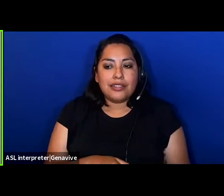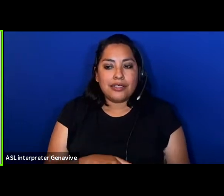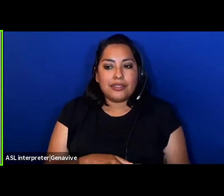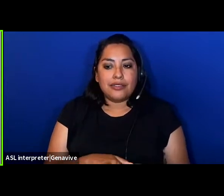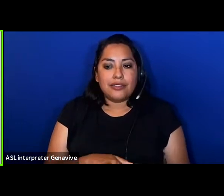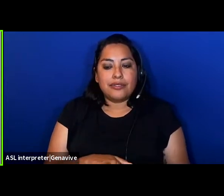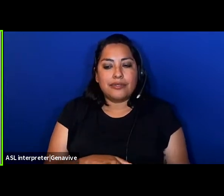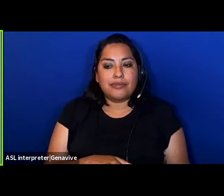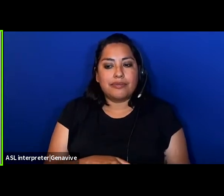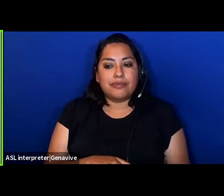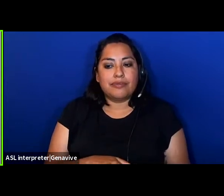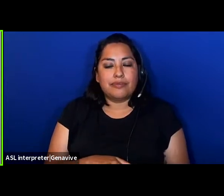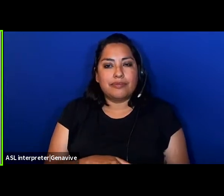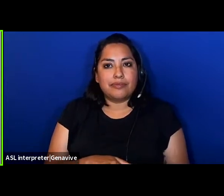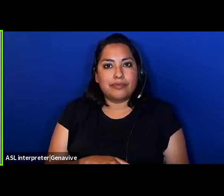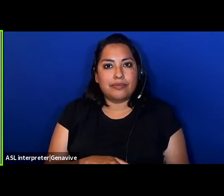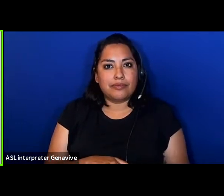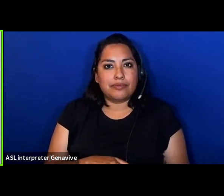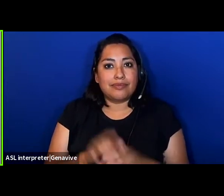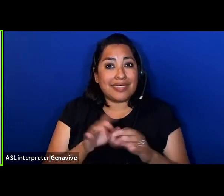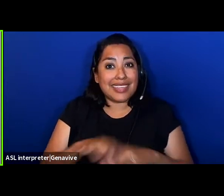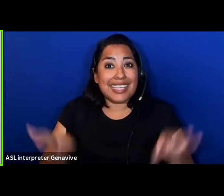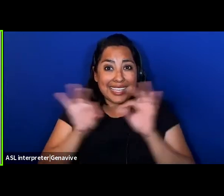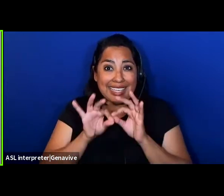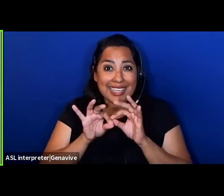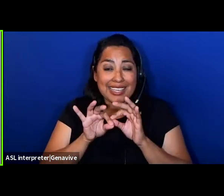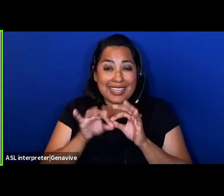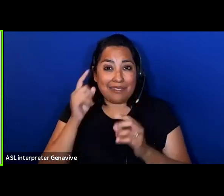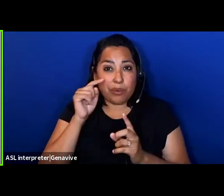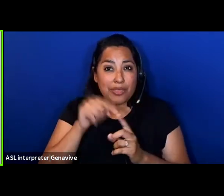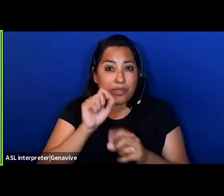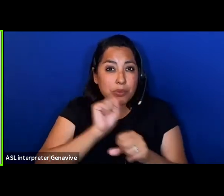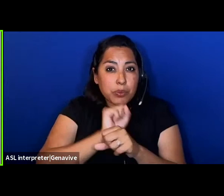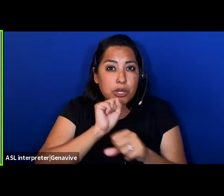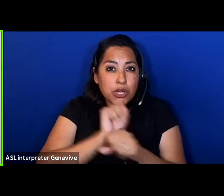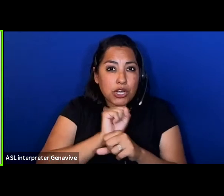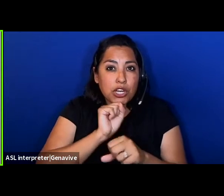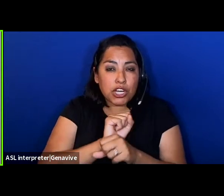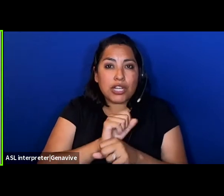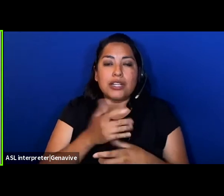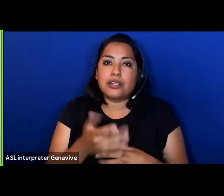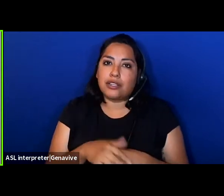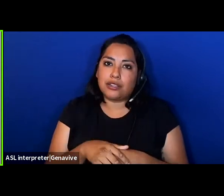The key to all this work and the key to one of our values and kind of